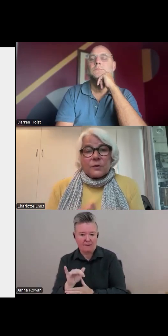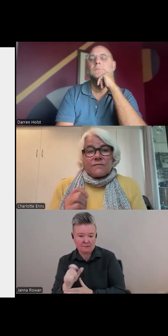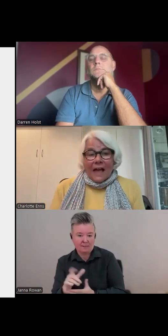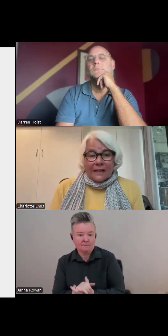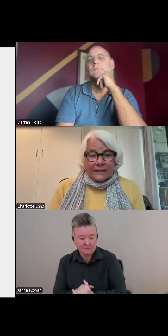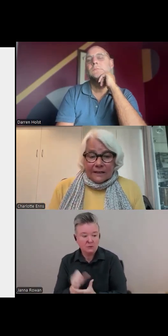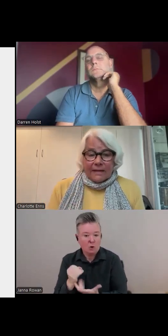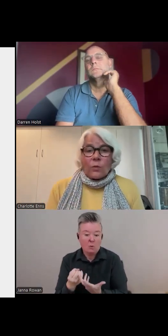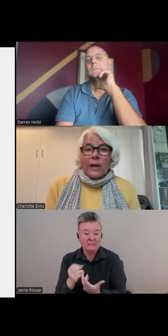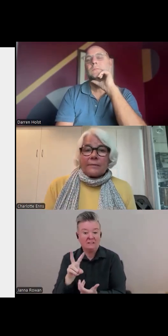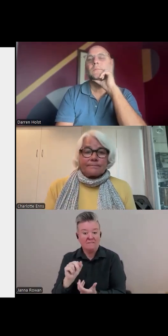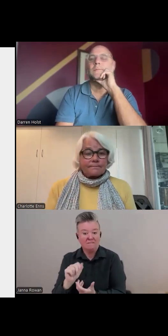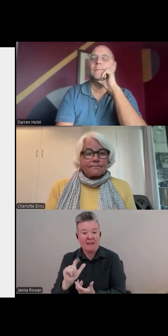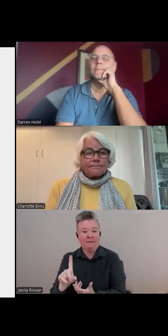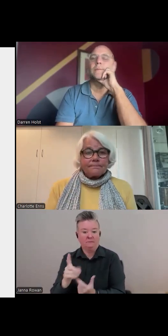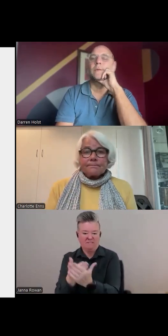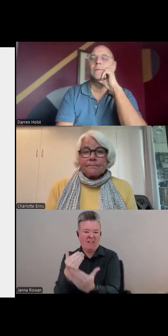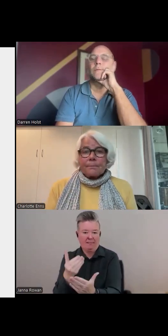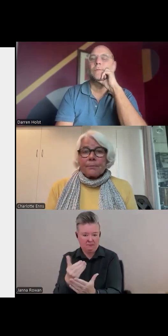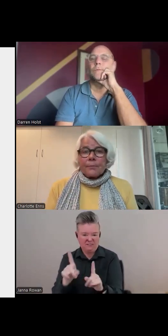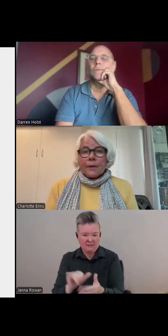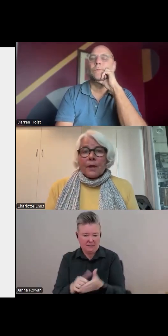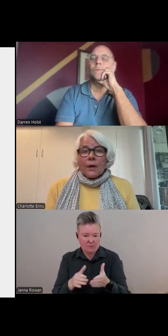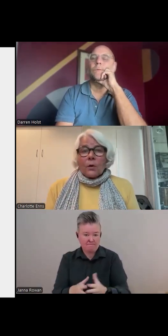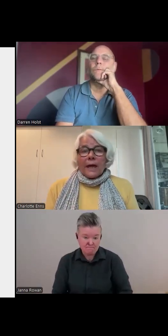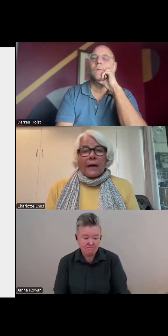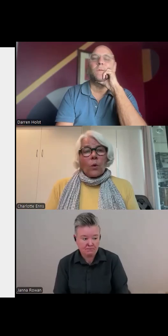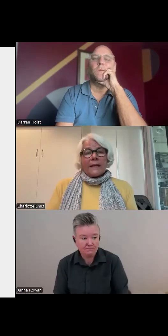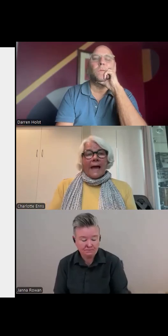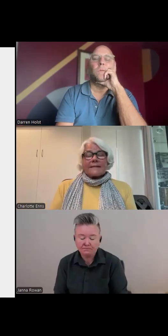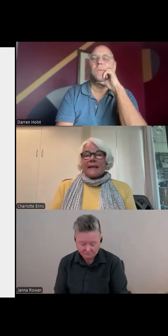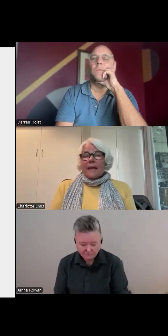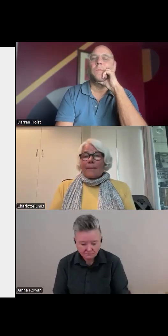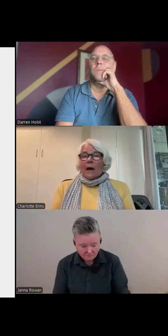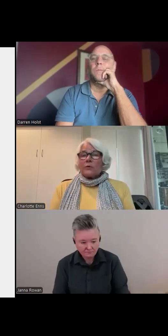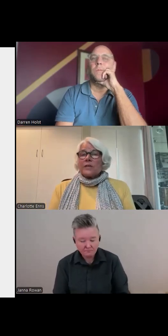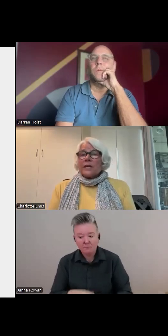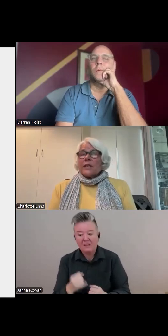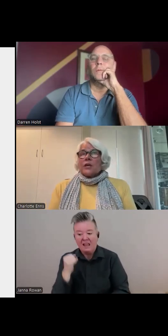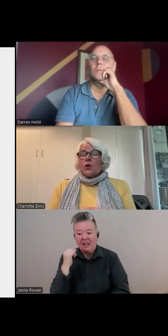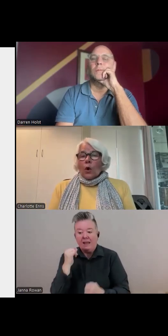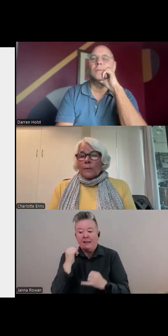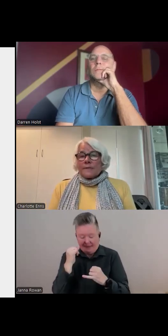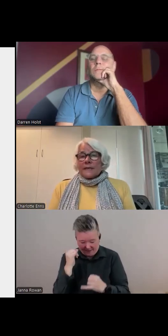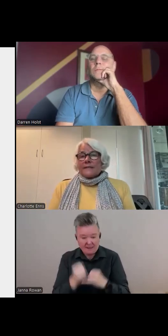So it's valid in that way. One last thing about norms